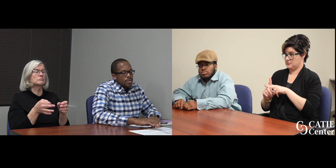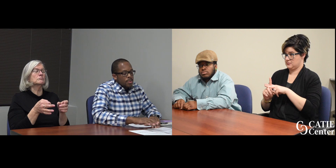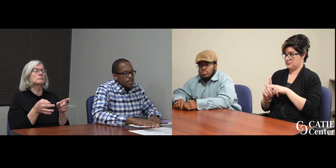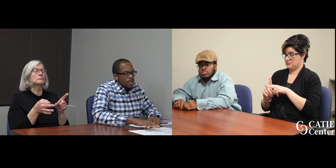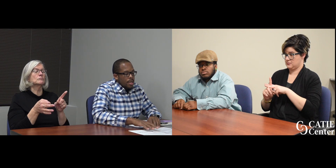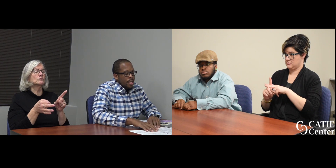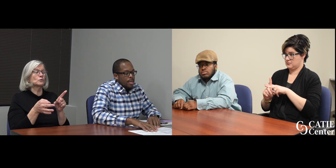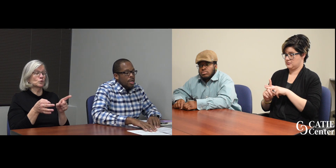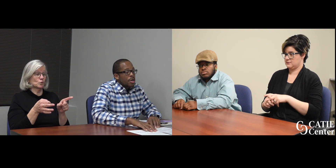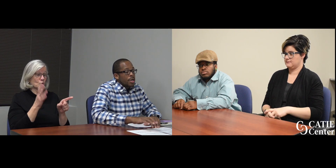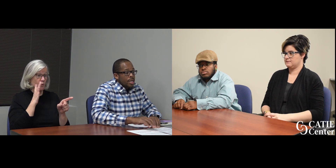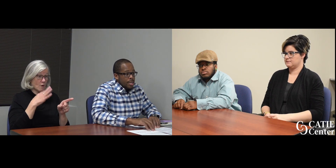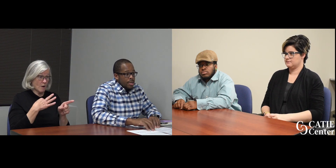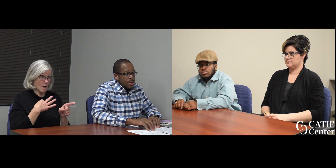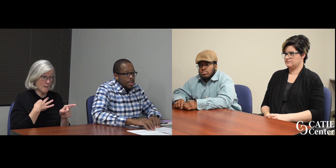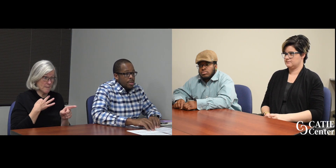to the current year.